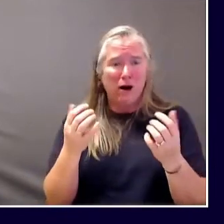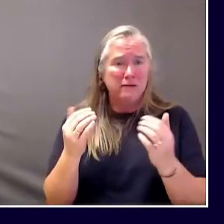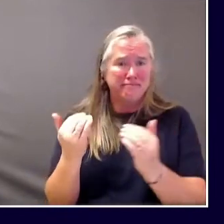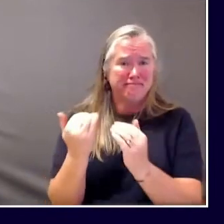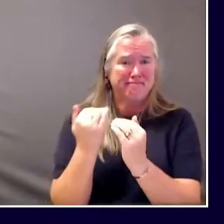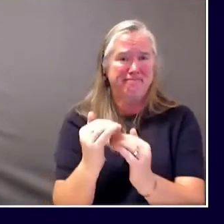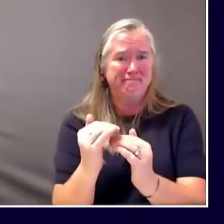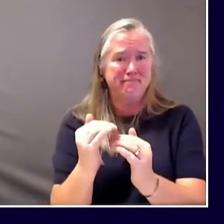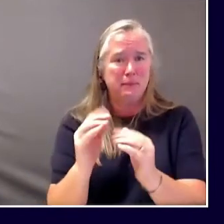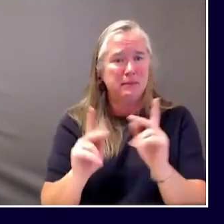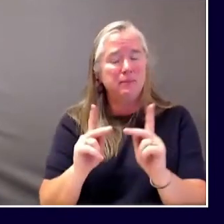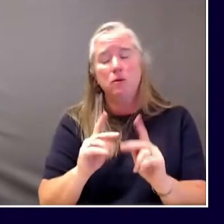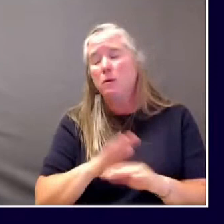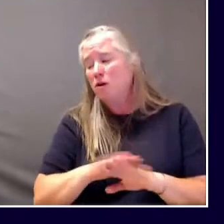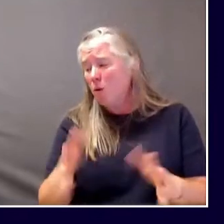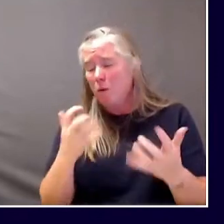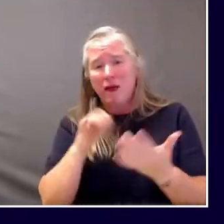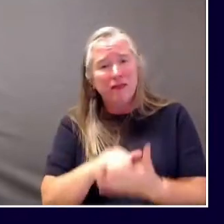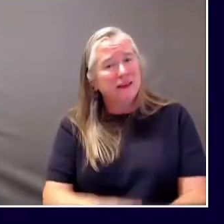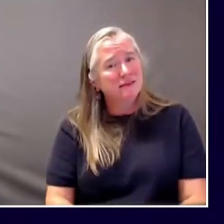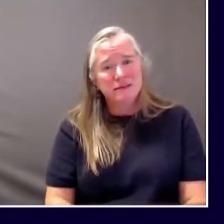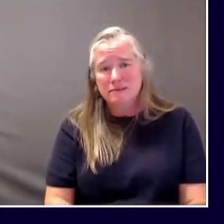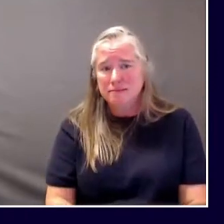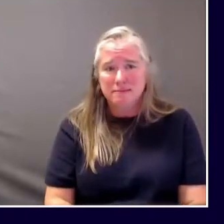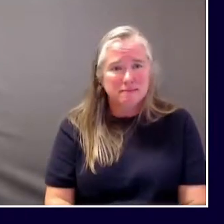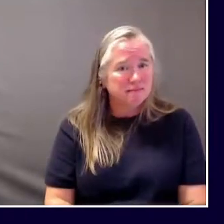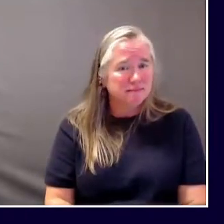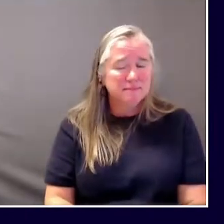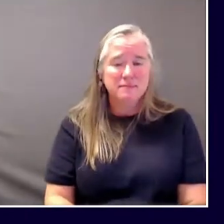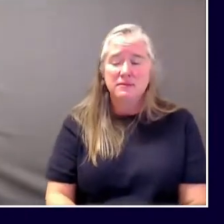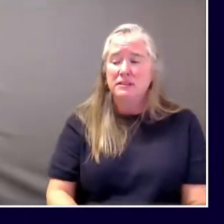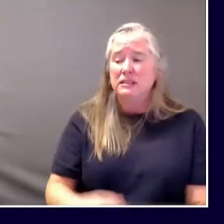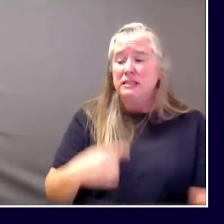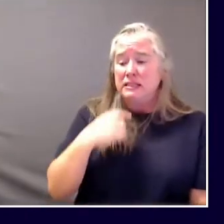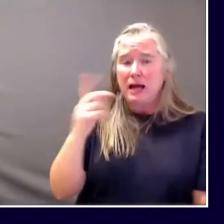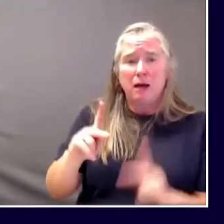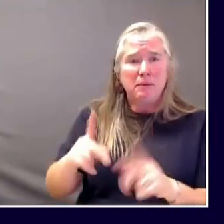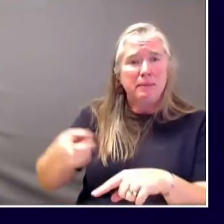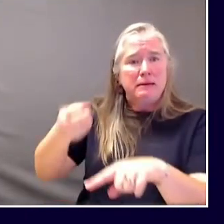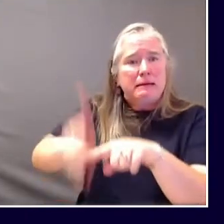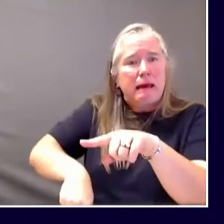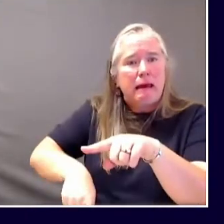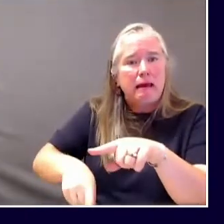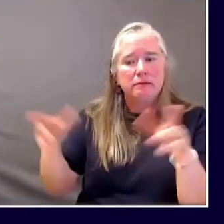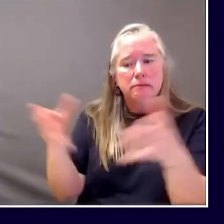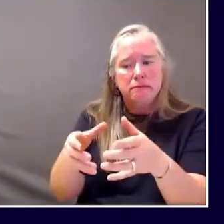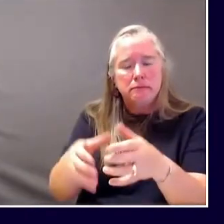liberties nobody wants to